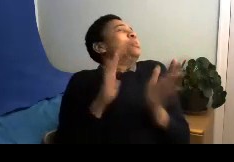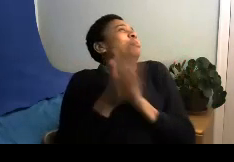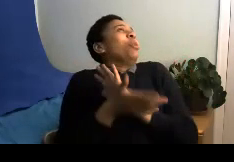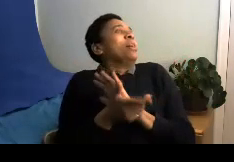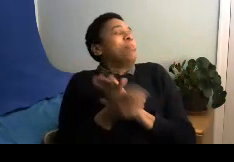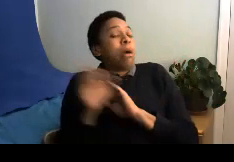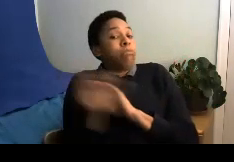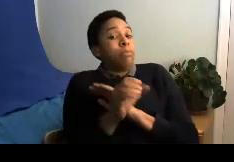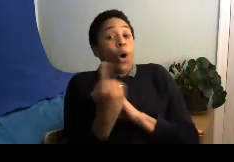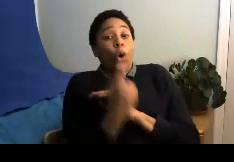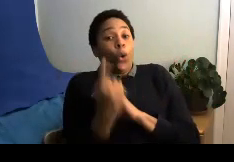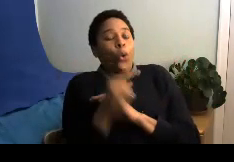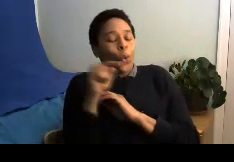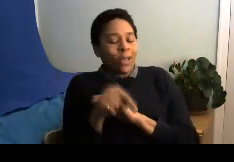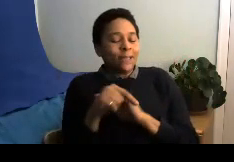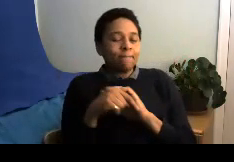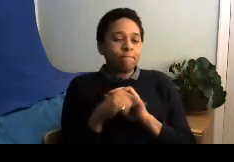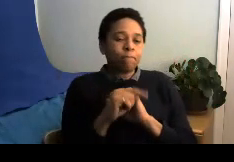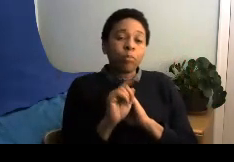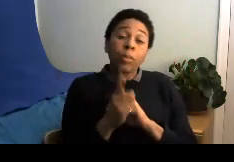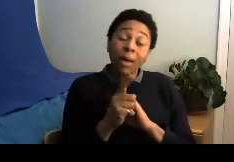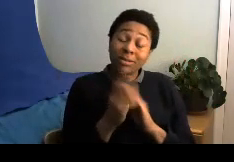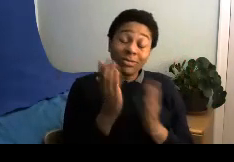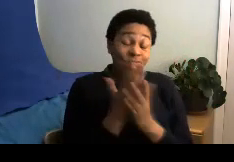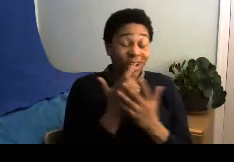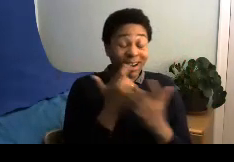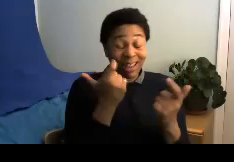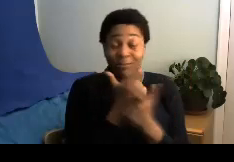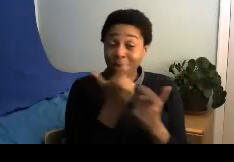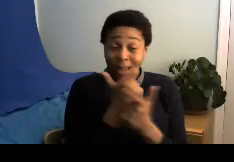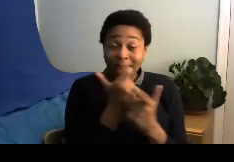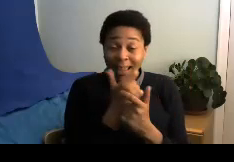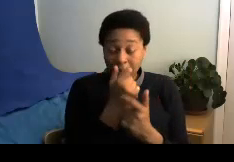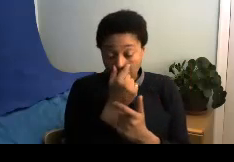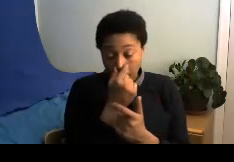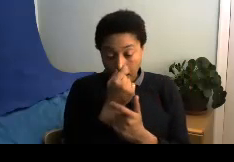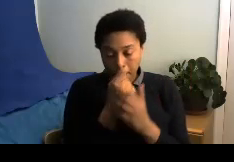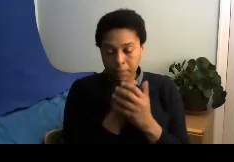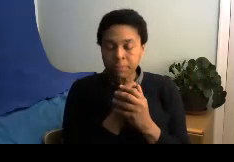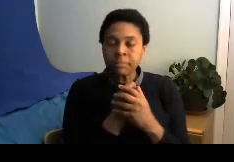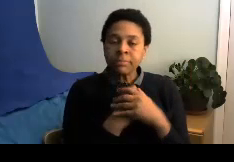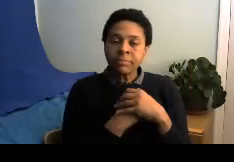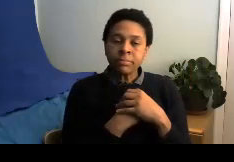but yeah, it's so funny. Like, um, I had absolutely no